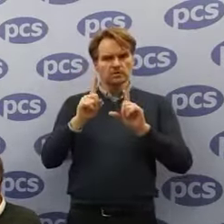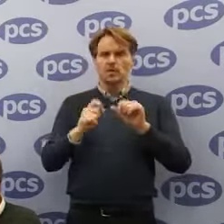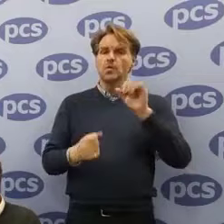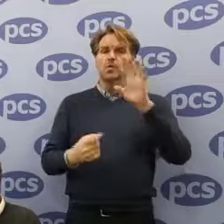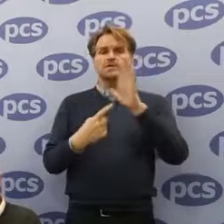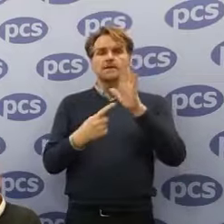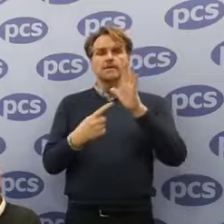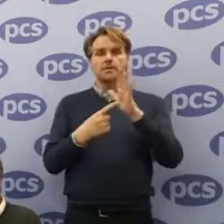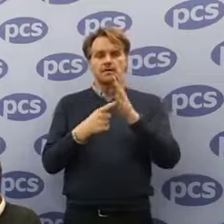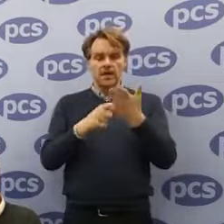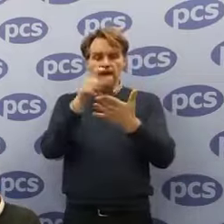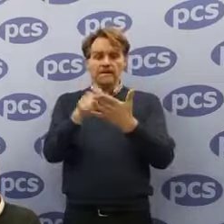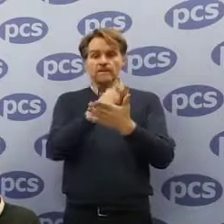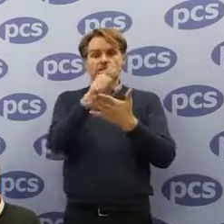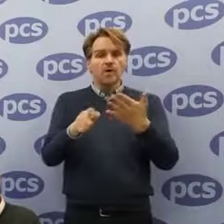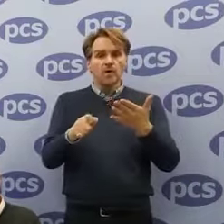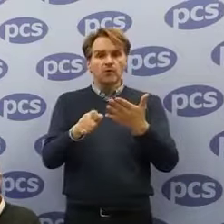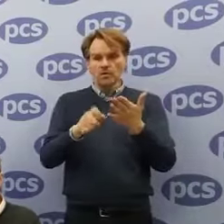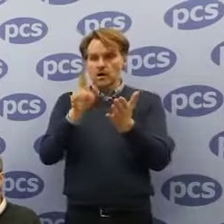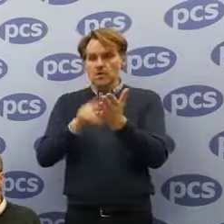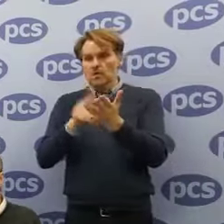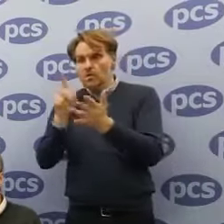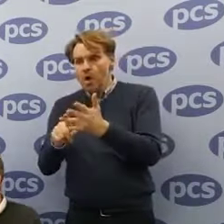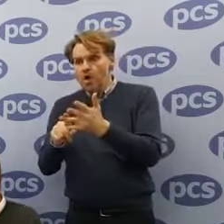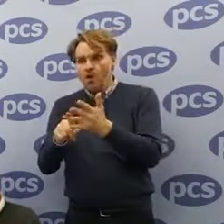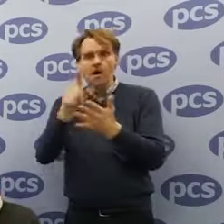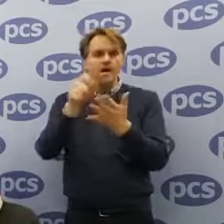people vote, even if they're going to vote no, because the irony of the ballot